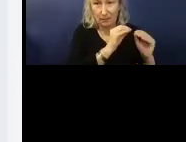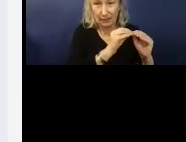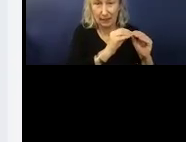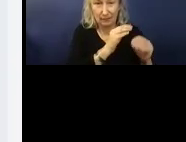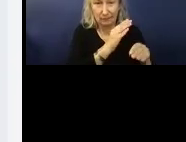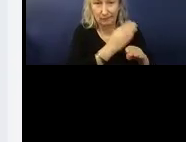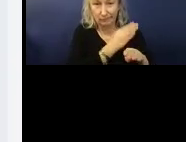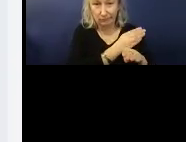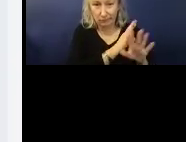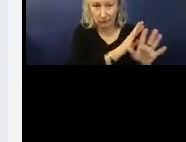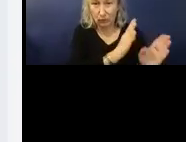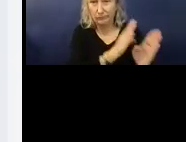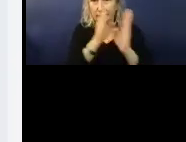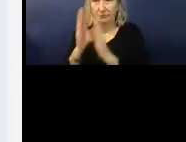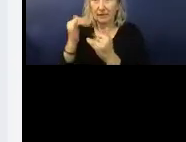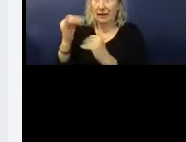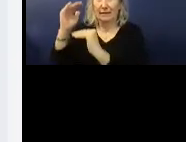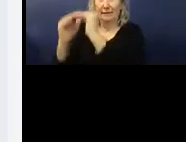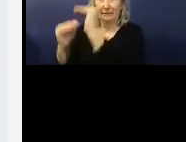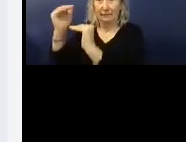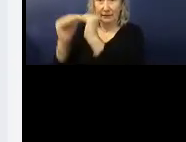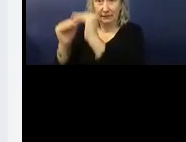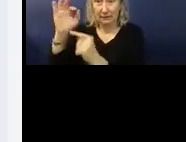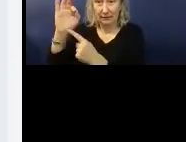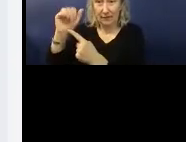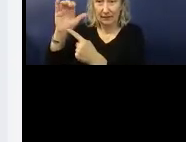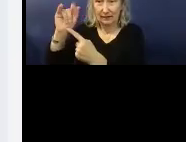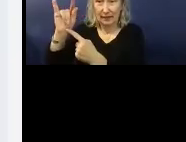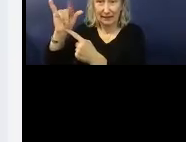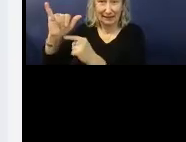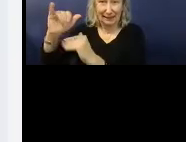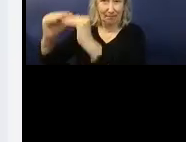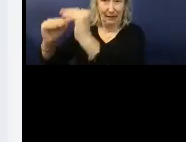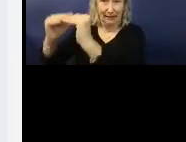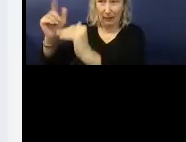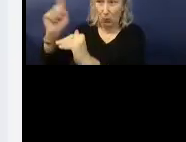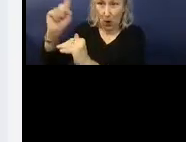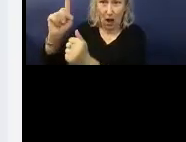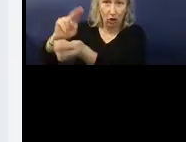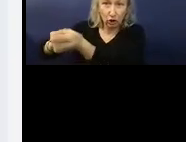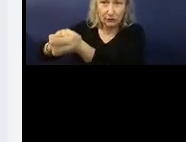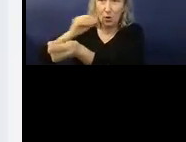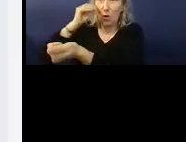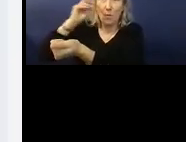So under the facility investigation, I just want to point out or remind you